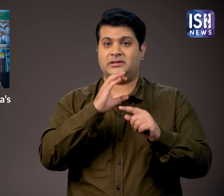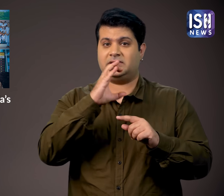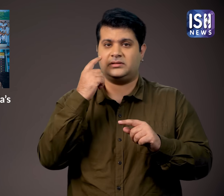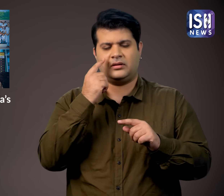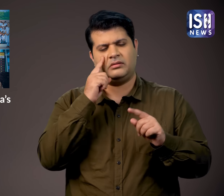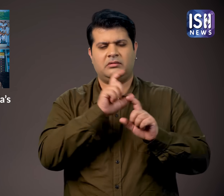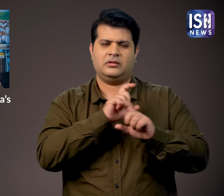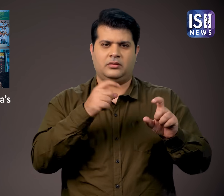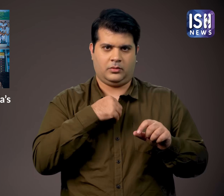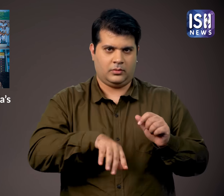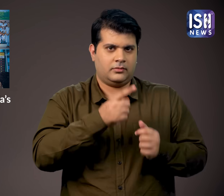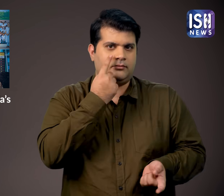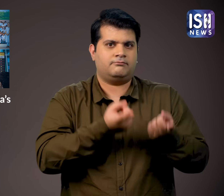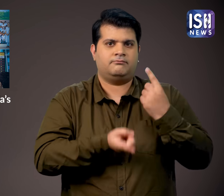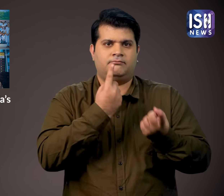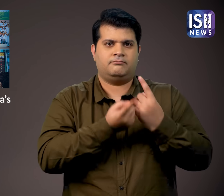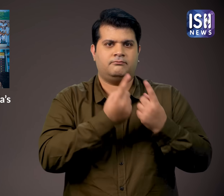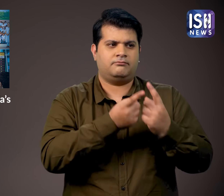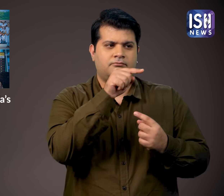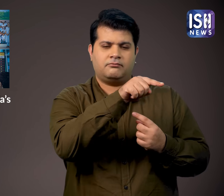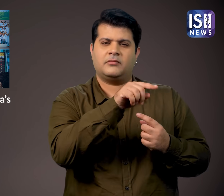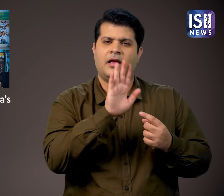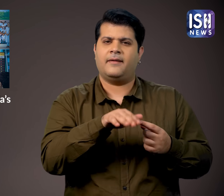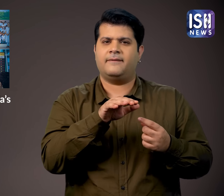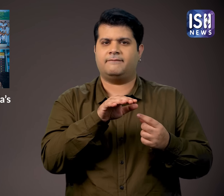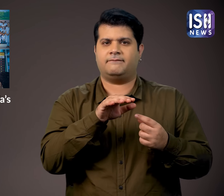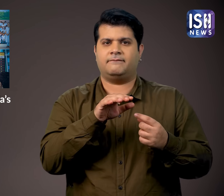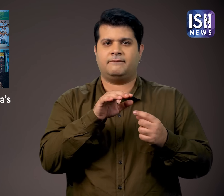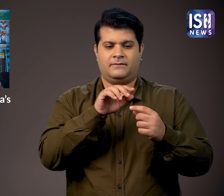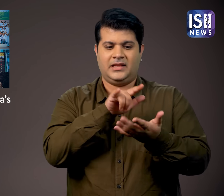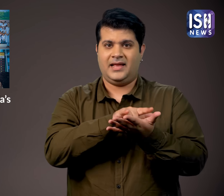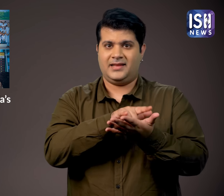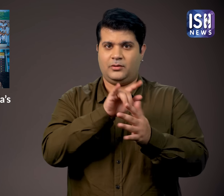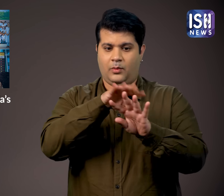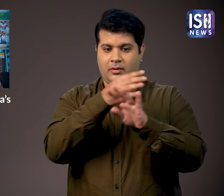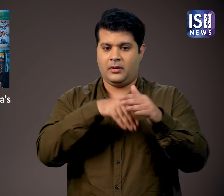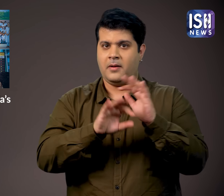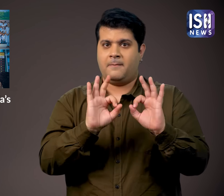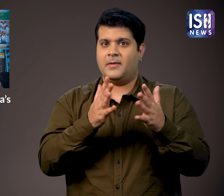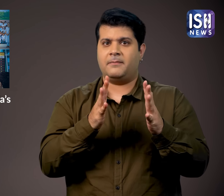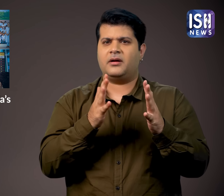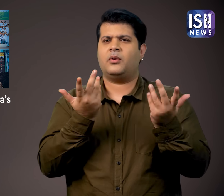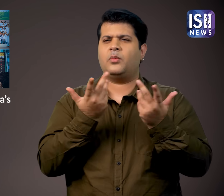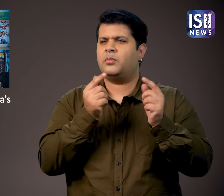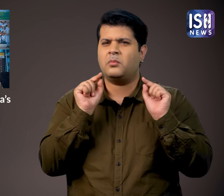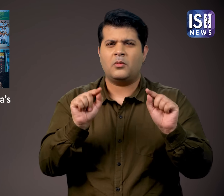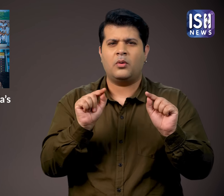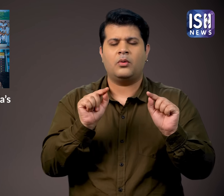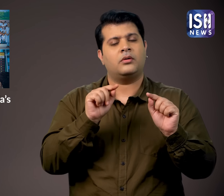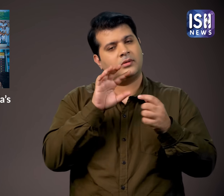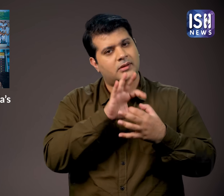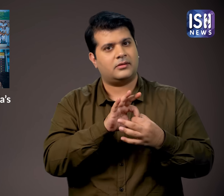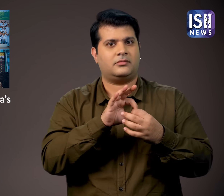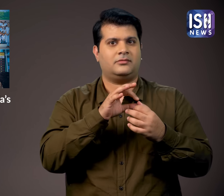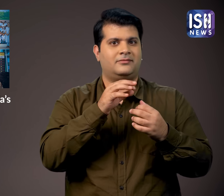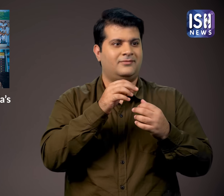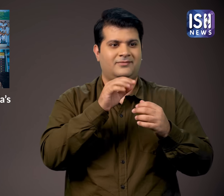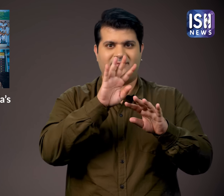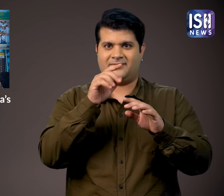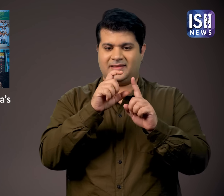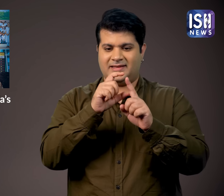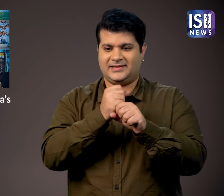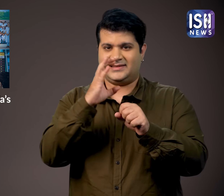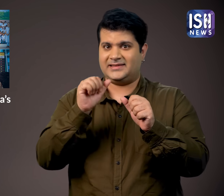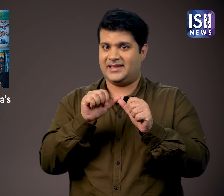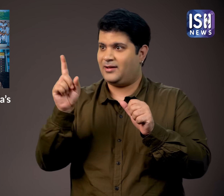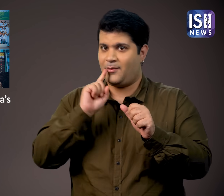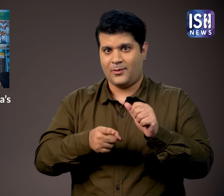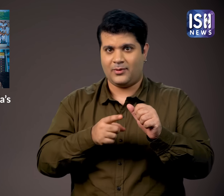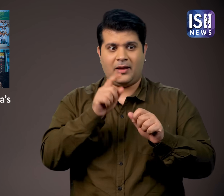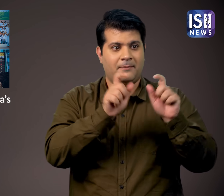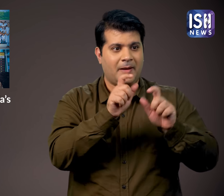The CCI will begin probing IndiGo’s poor scheduling due to the DGCA’s new duty-time rules.